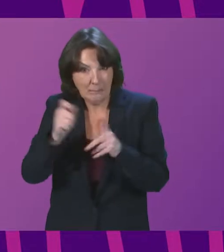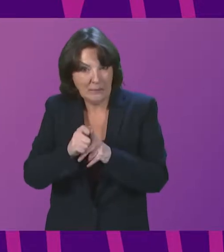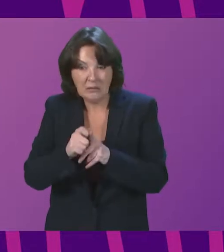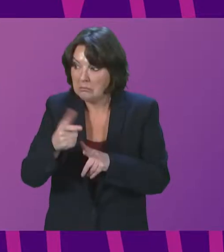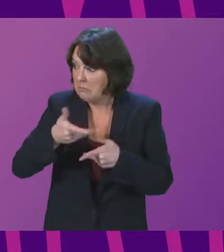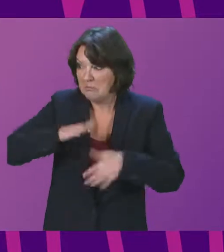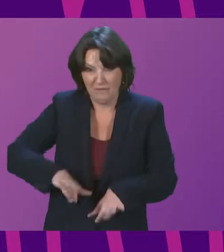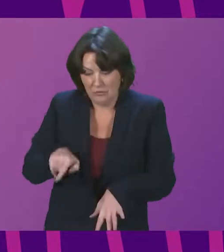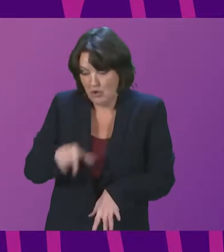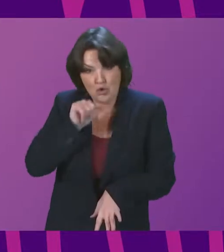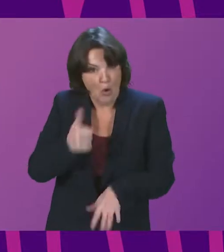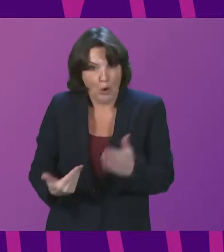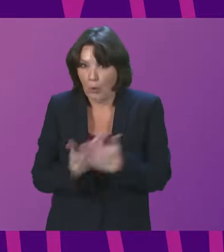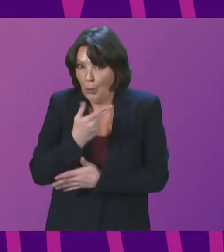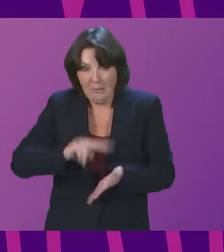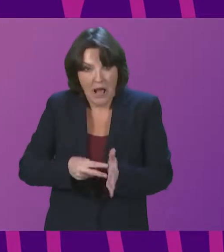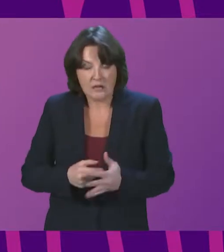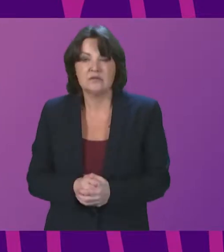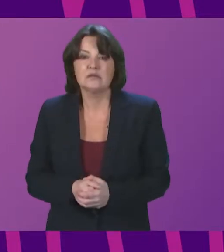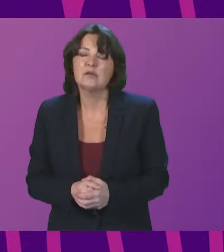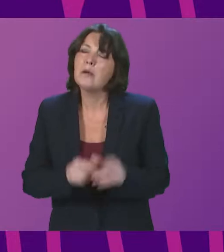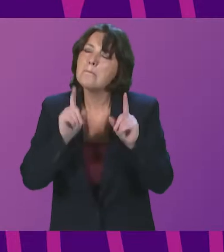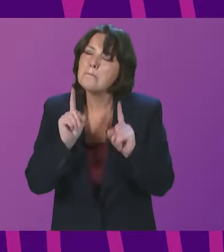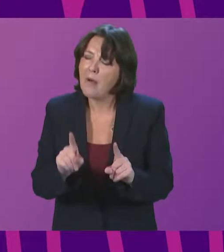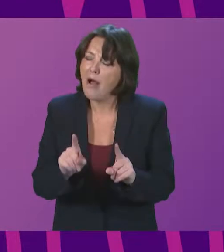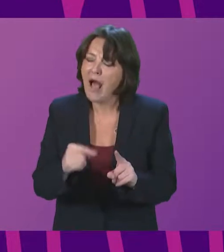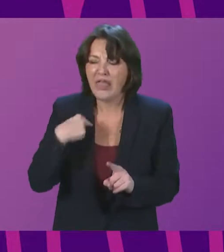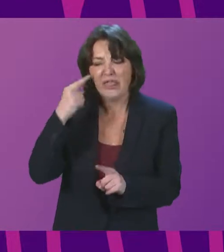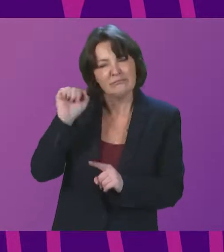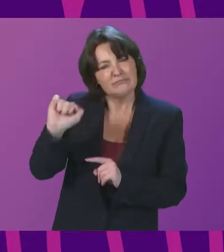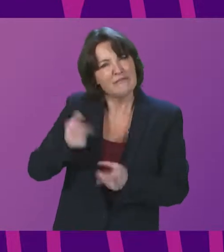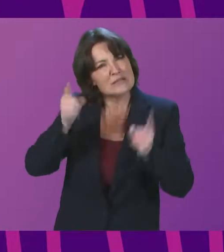The first part of the First Minister’s answer was telling.